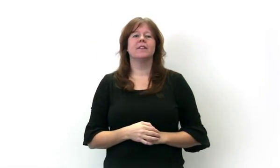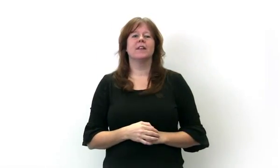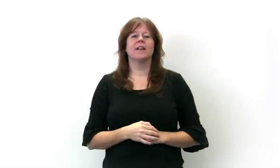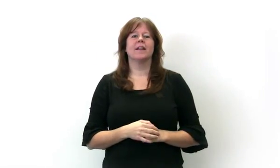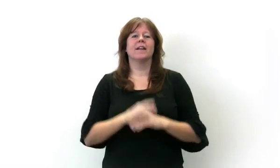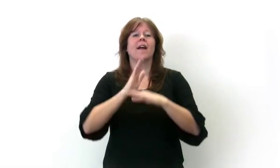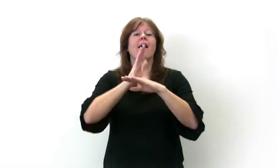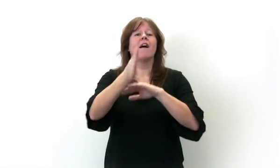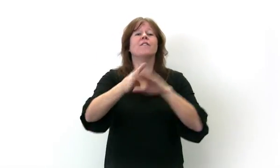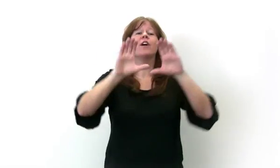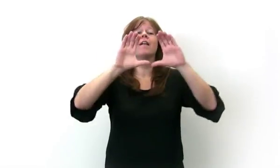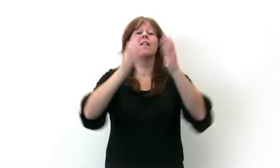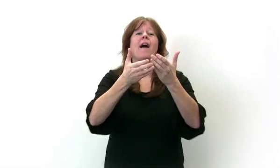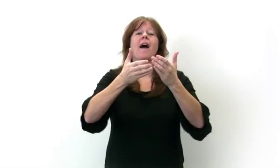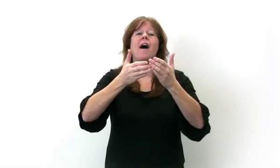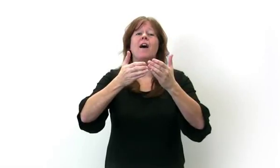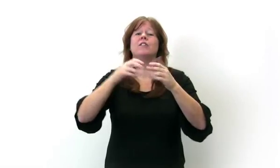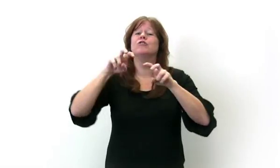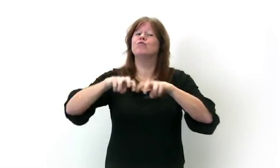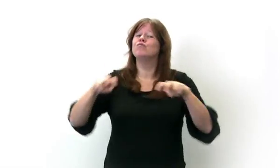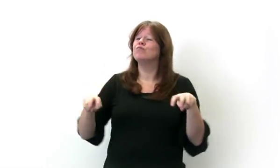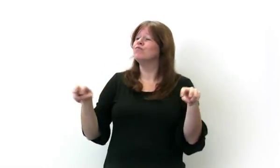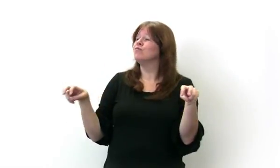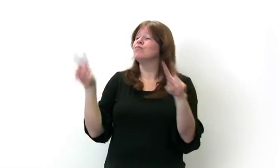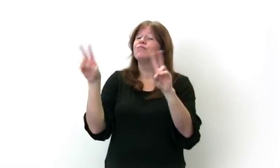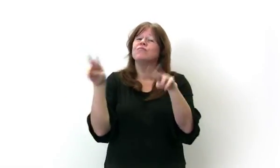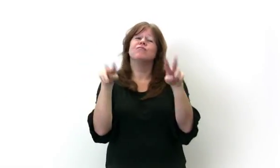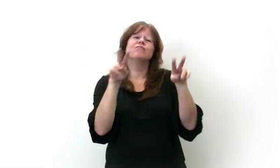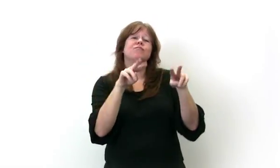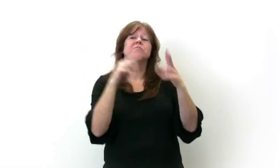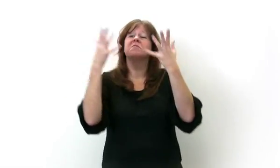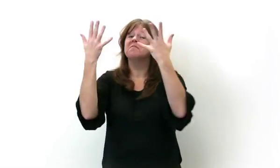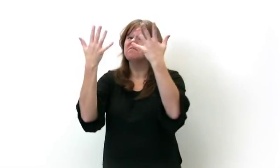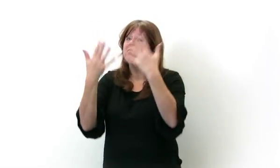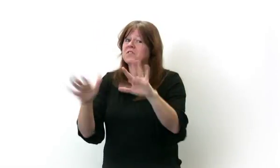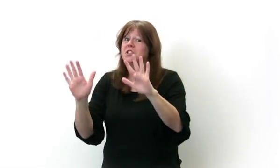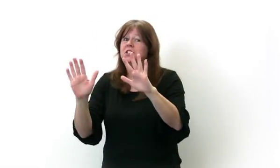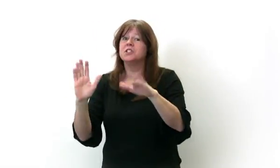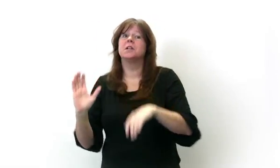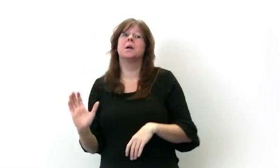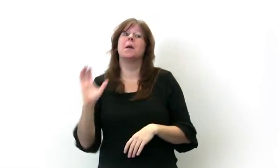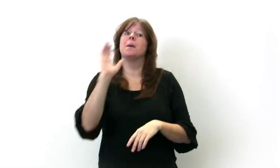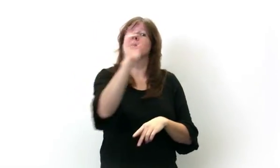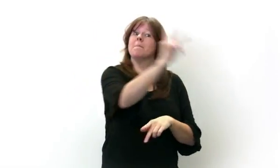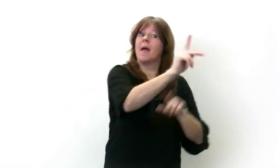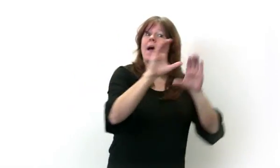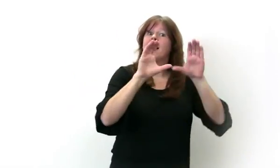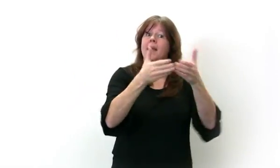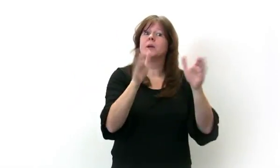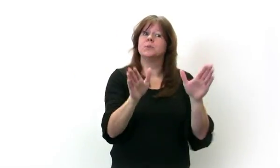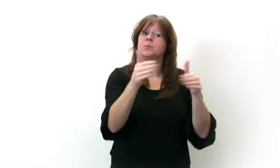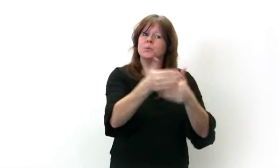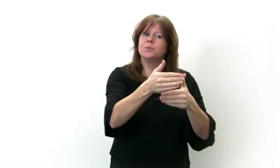After your class has finished browsing you can go back to the classroom